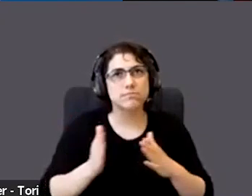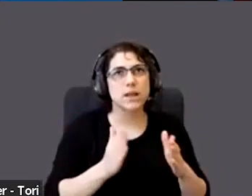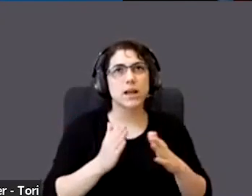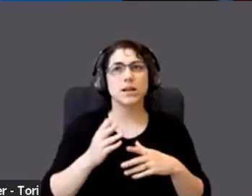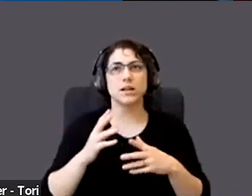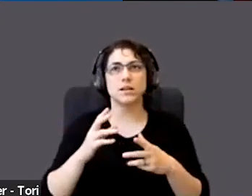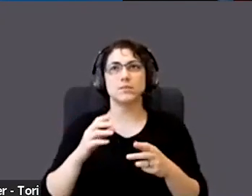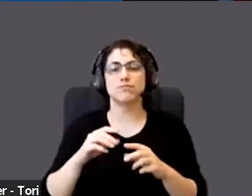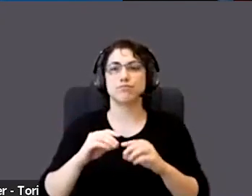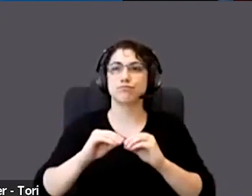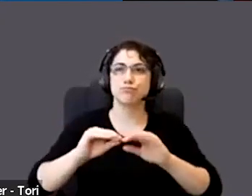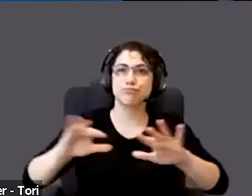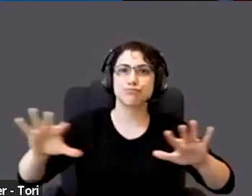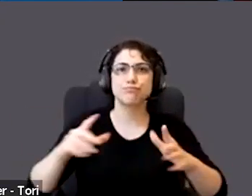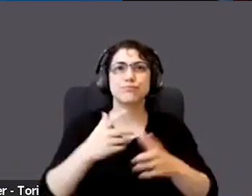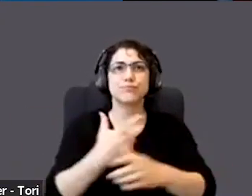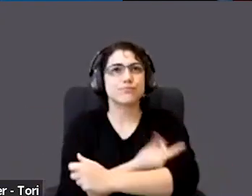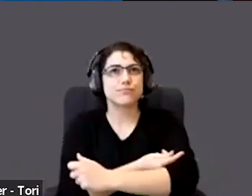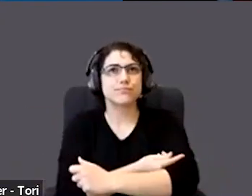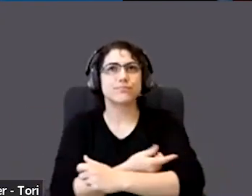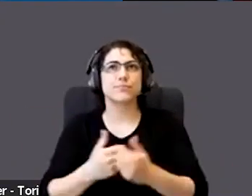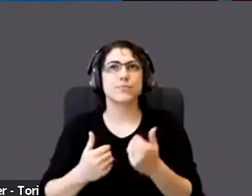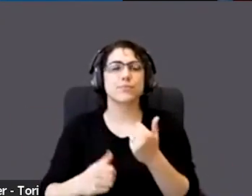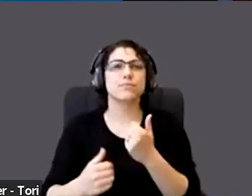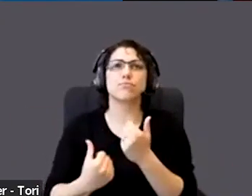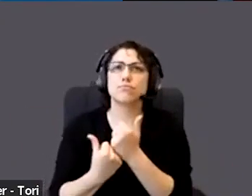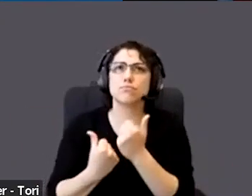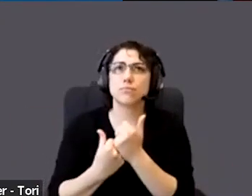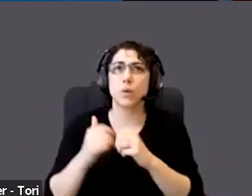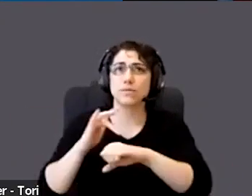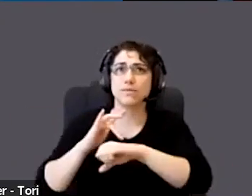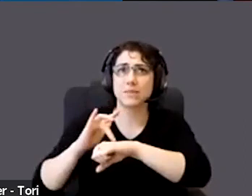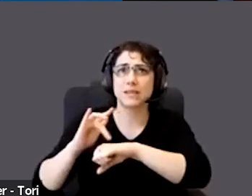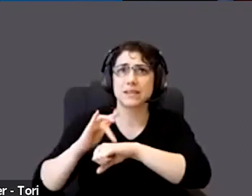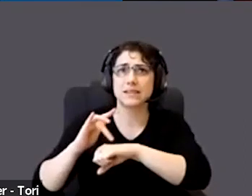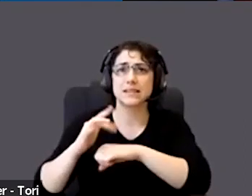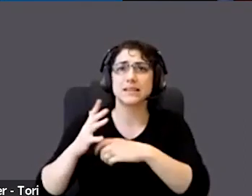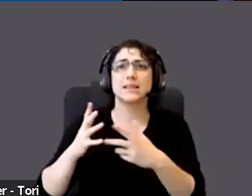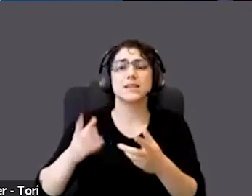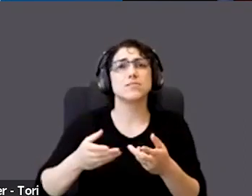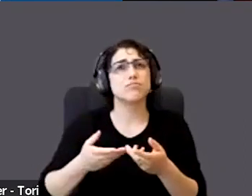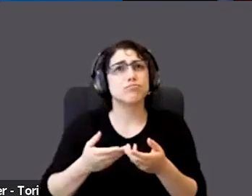out the vaccines and to support their being available, and to support providers with information,